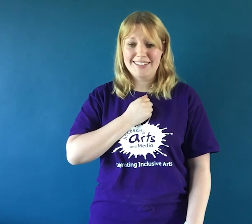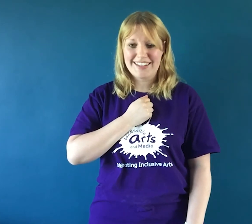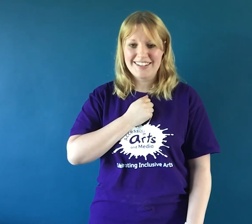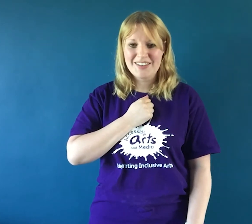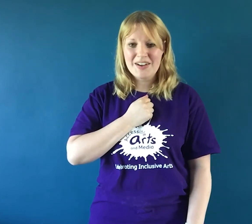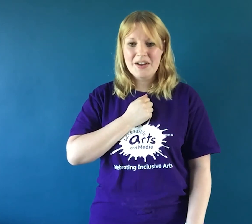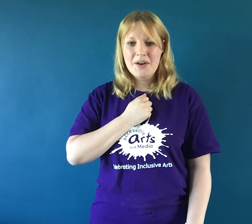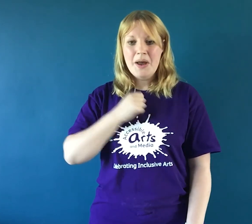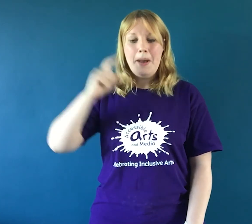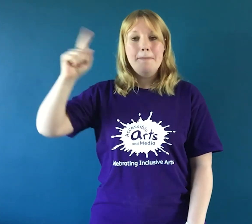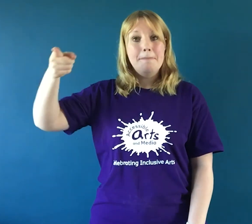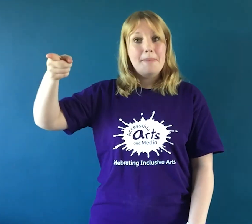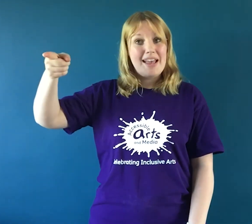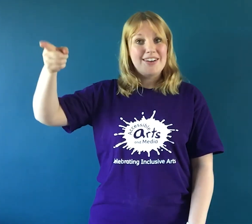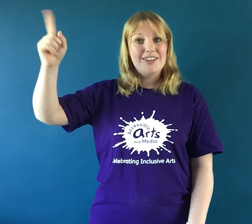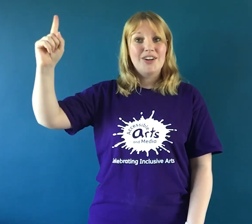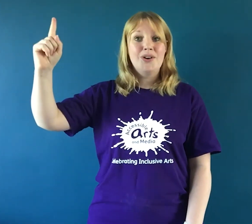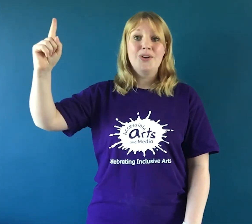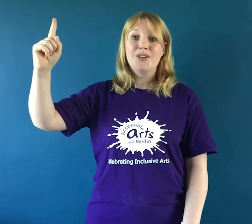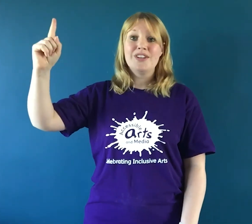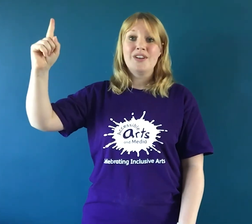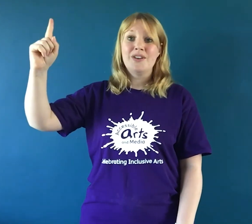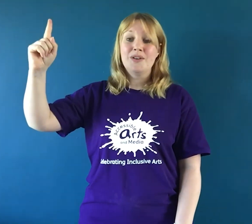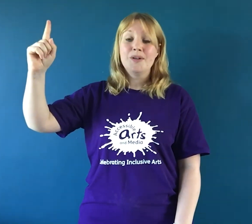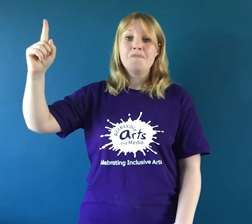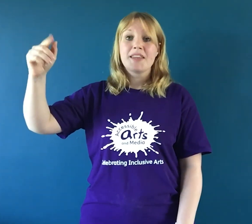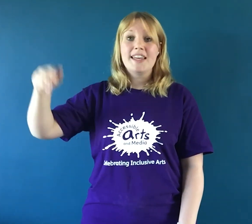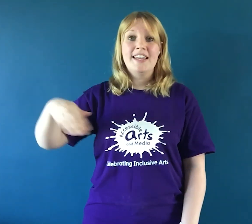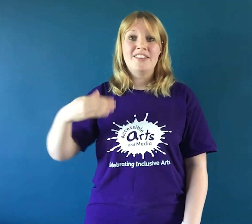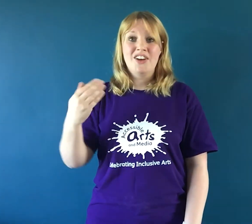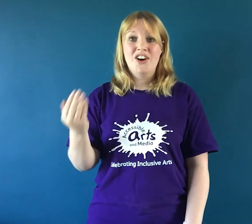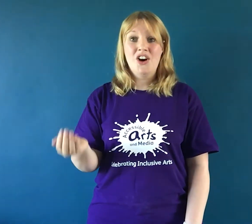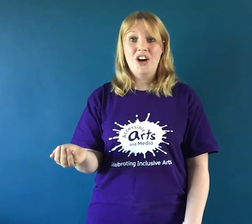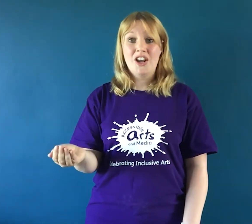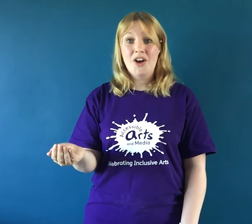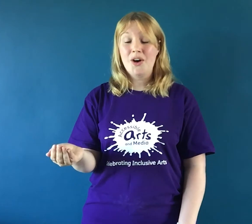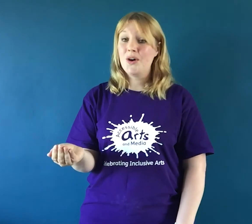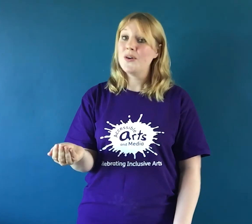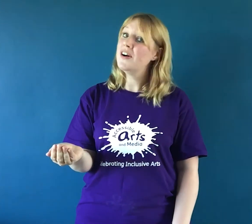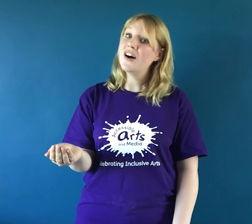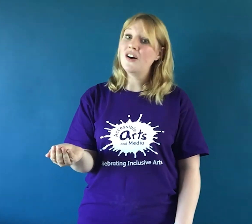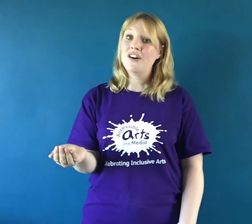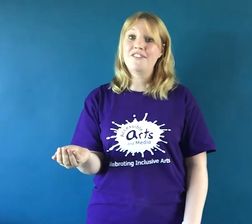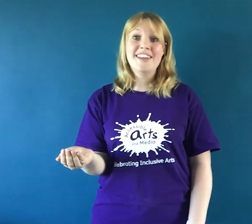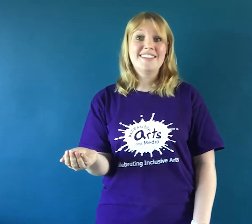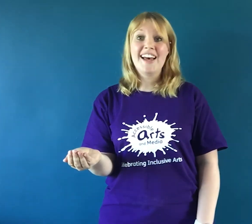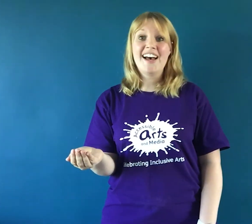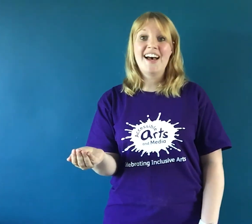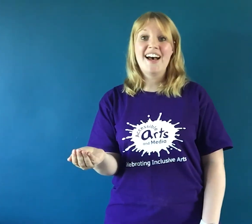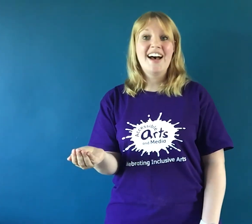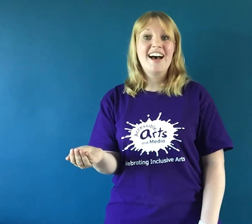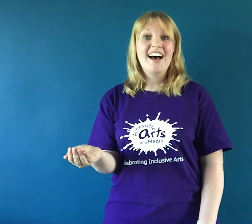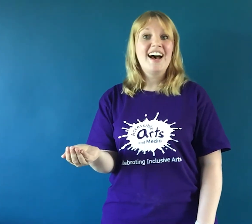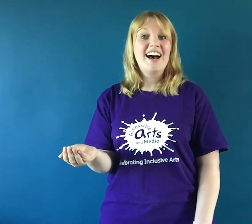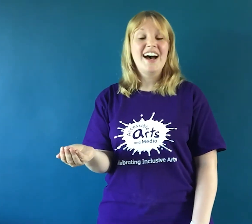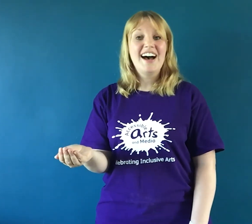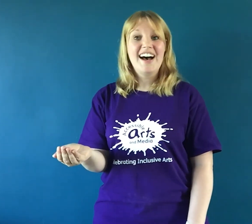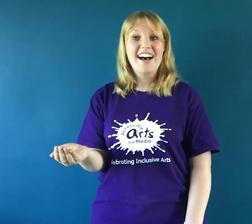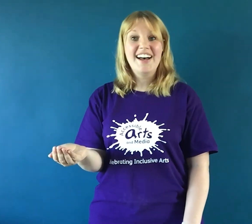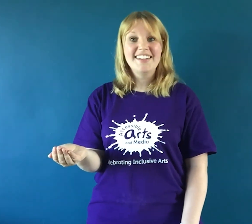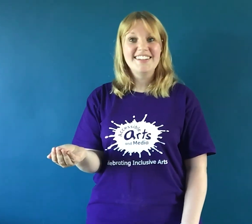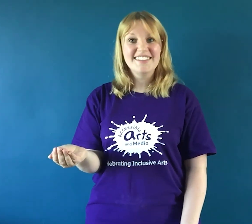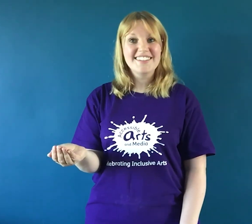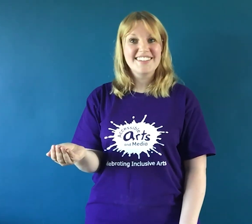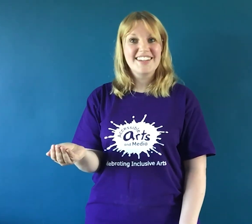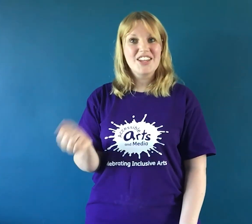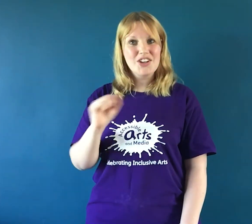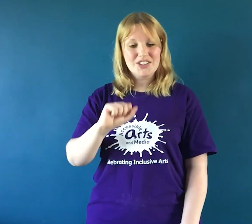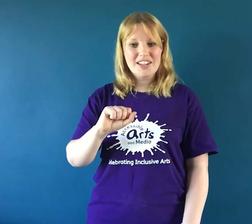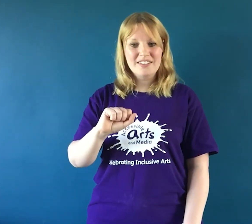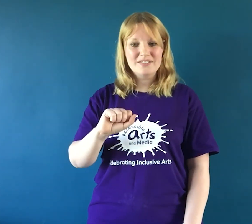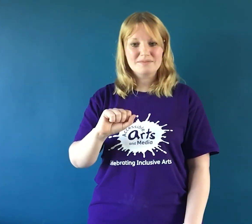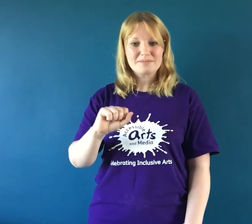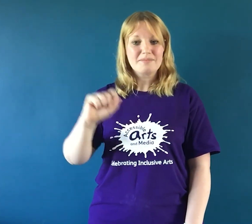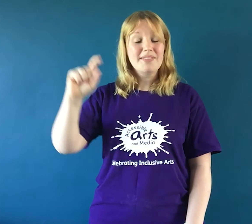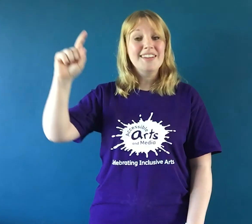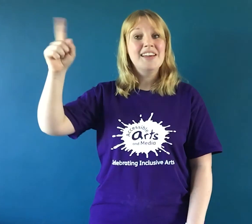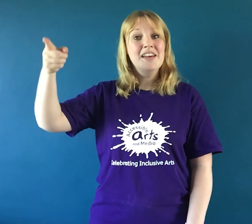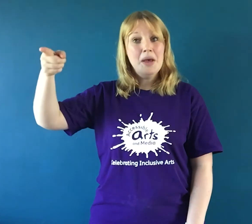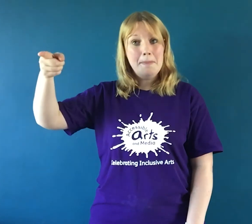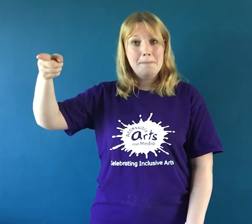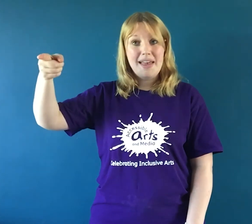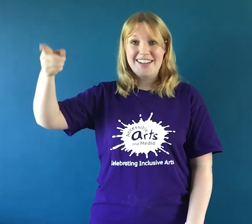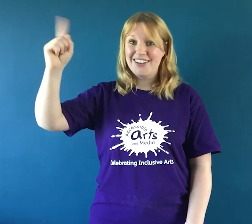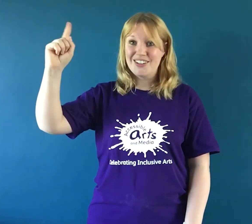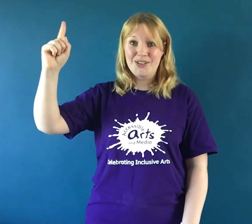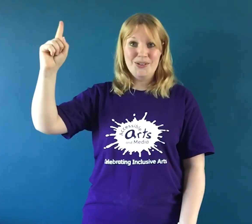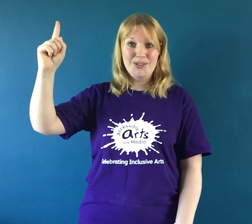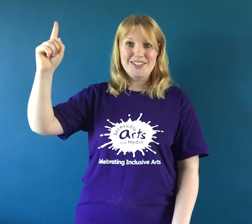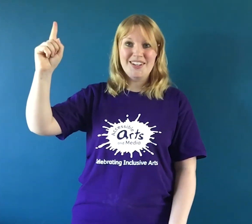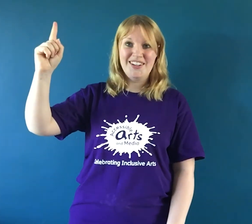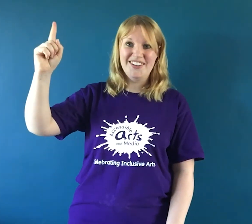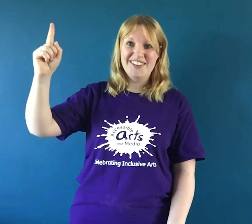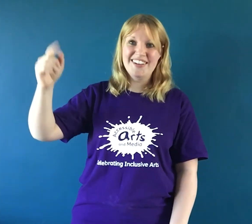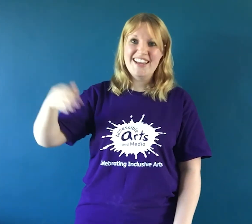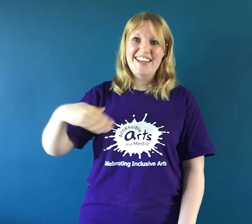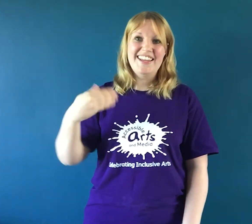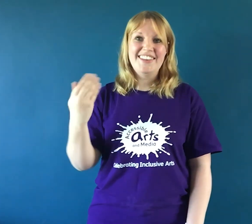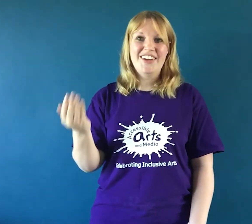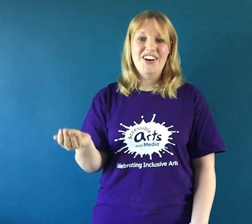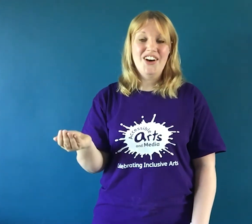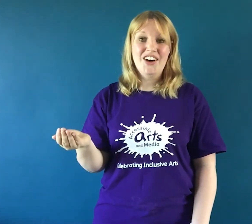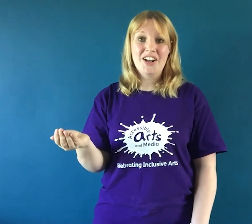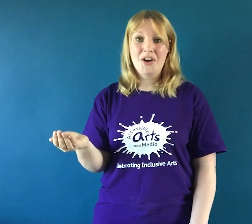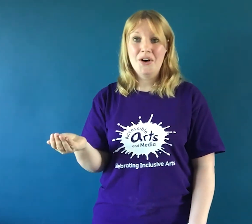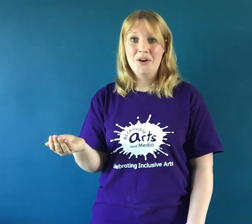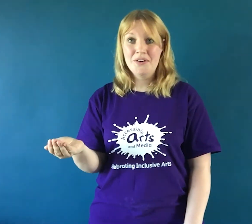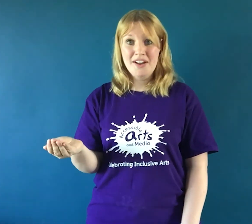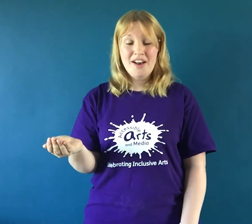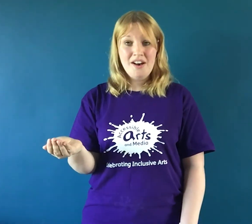turn. May God hold you in the hollow of his hand. Your turn. May God hold you in the hollow